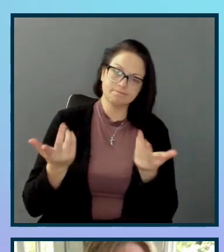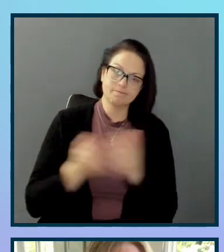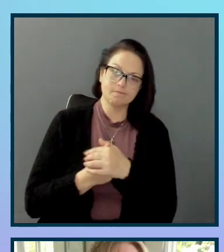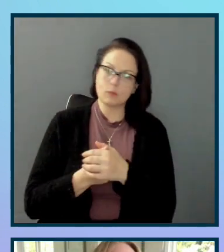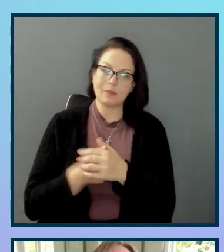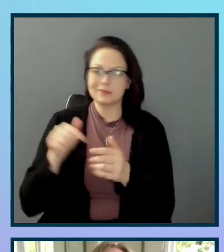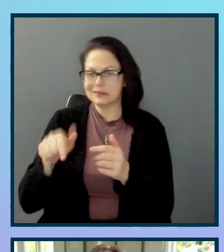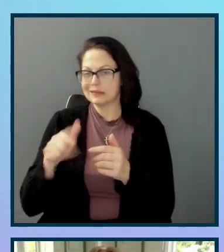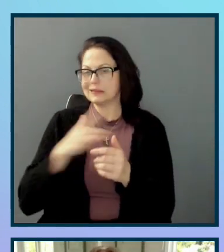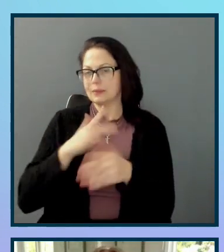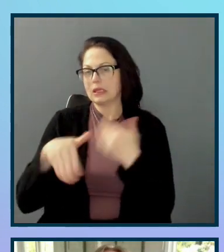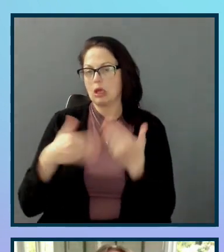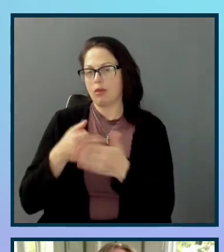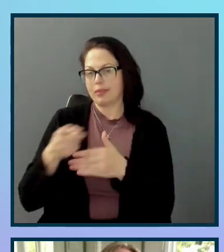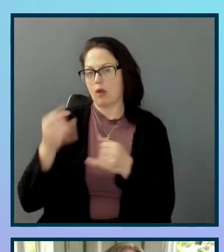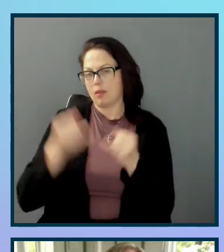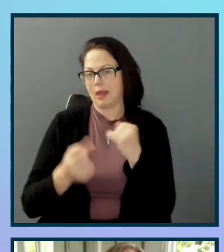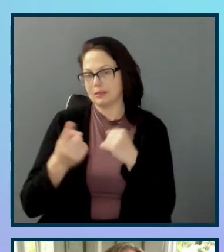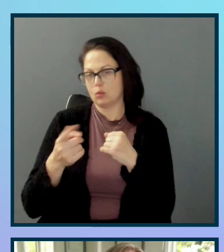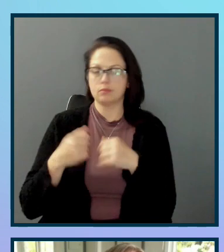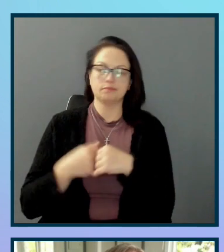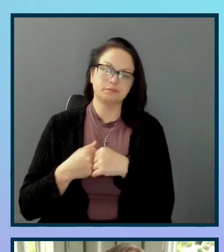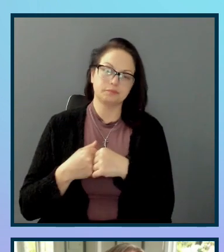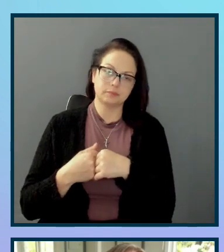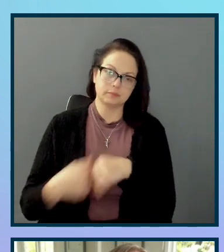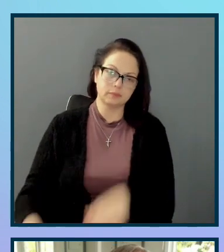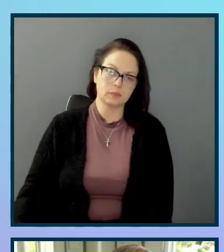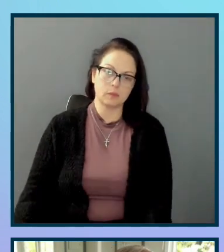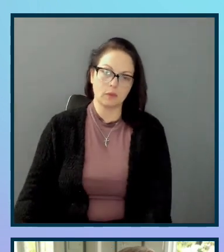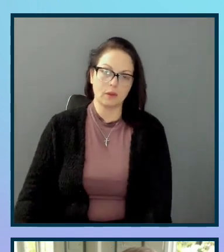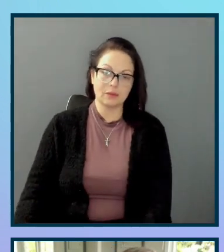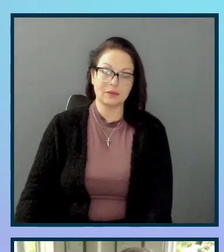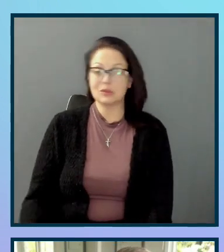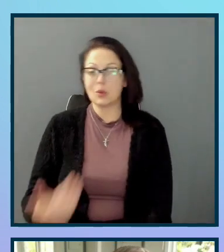you know, it's my perspective, and this is where we have consumer products and licensing.